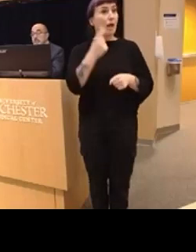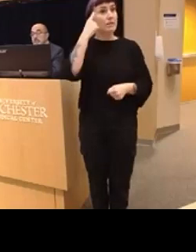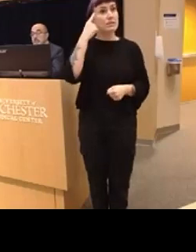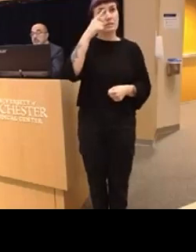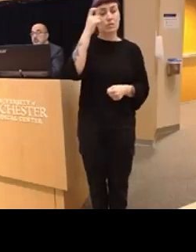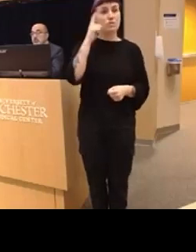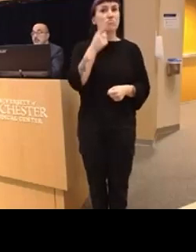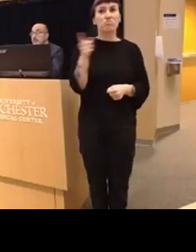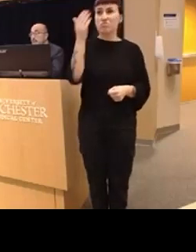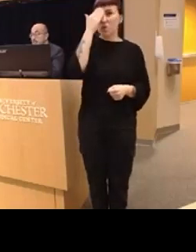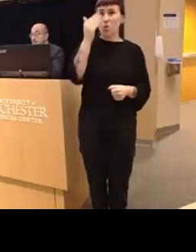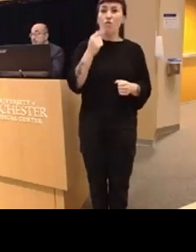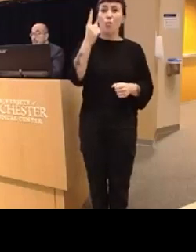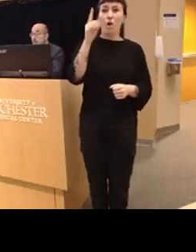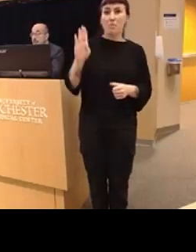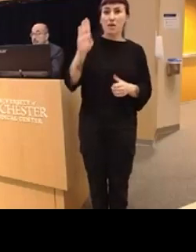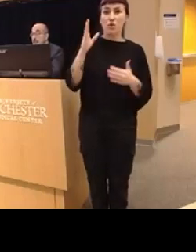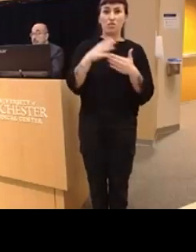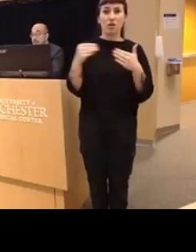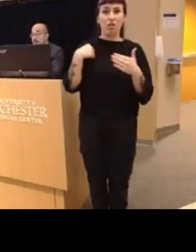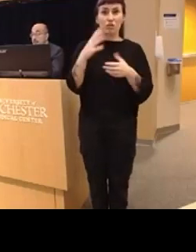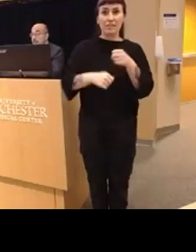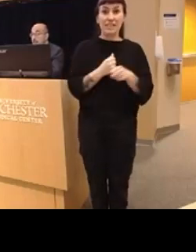know as you know there's over a billion dollars a year people are paying out of pocket for cam